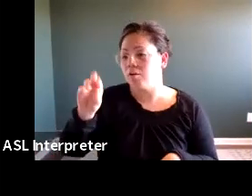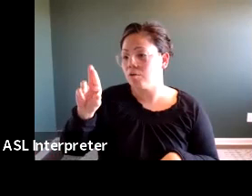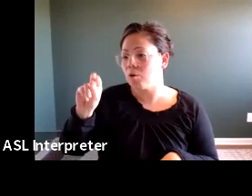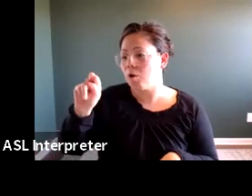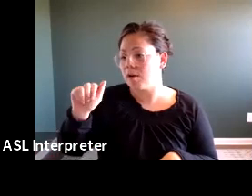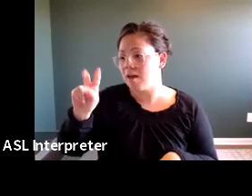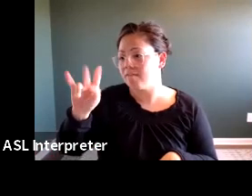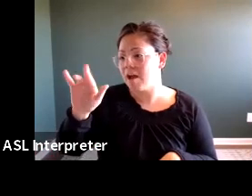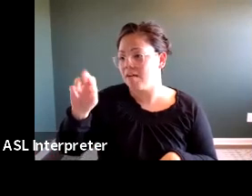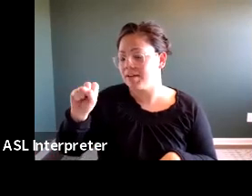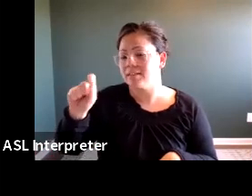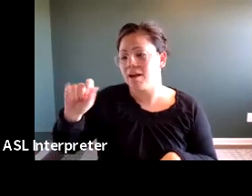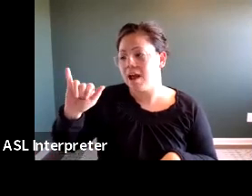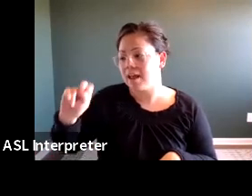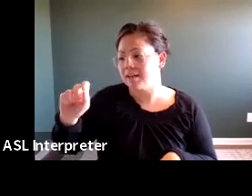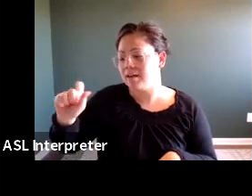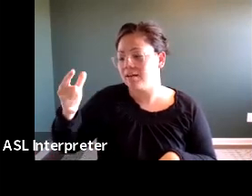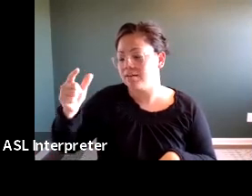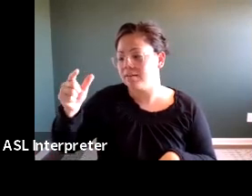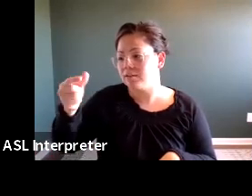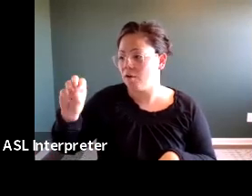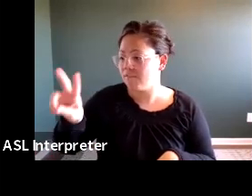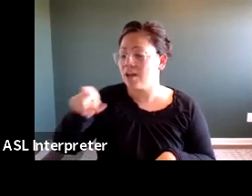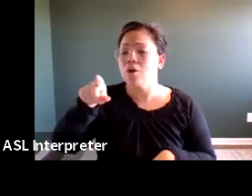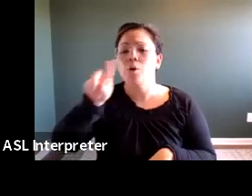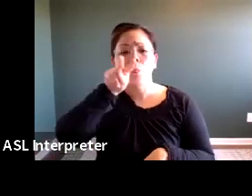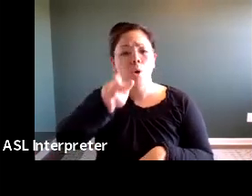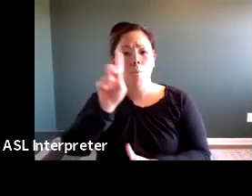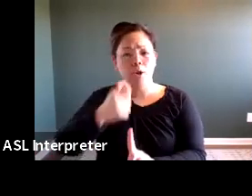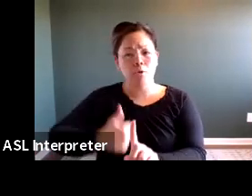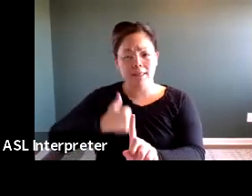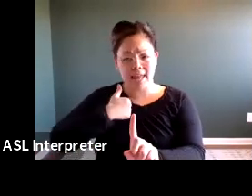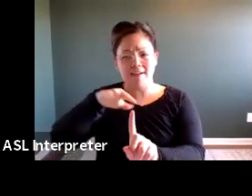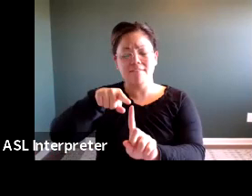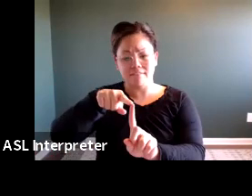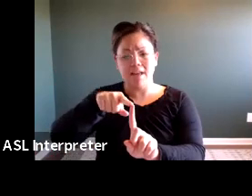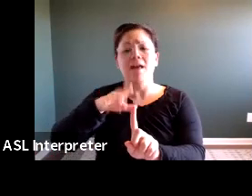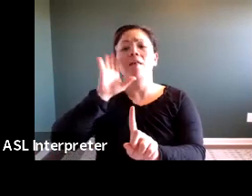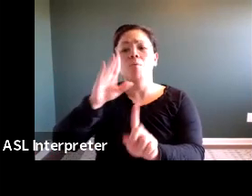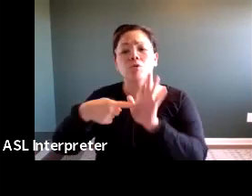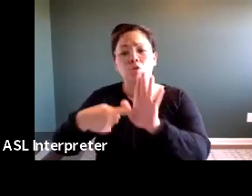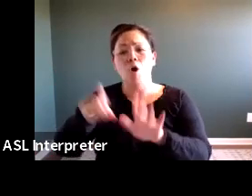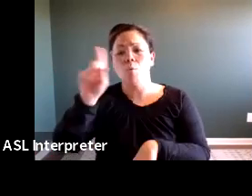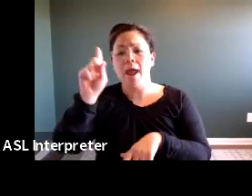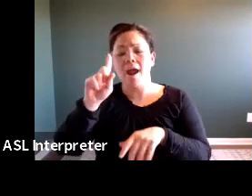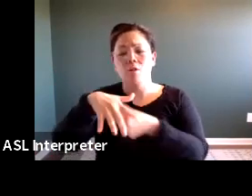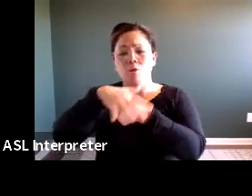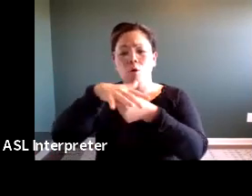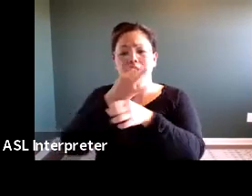I just need to find where you live and it'll show you all the locations around you that are doing COVID testing that we are aware of. Of course there were some that were not,